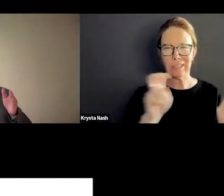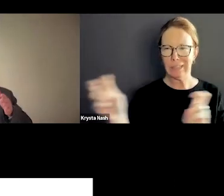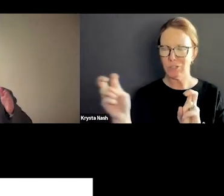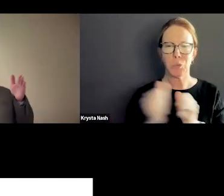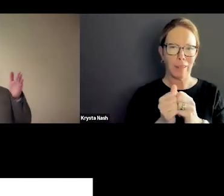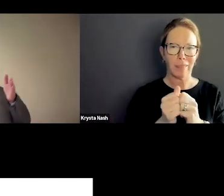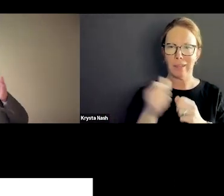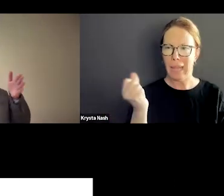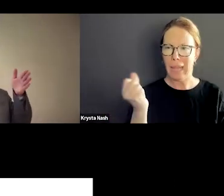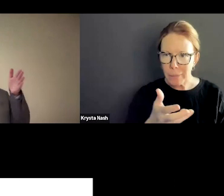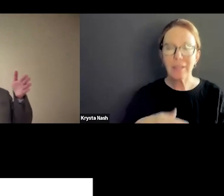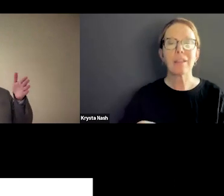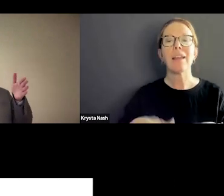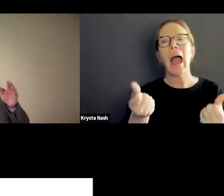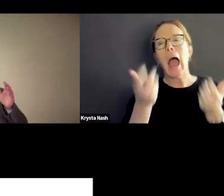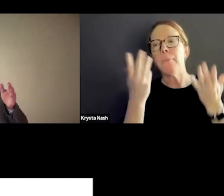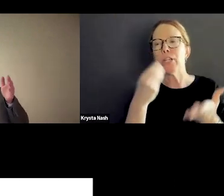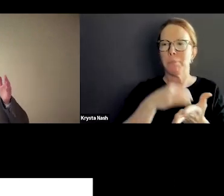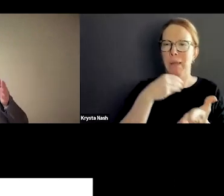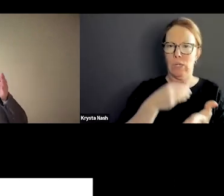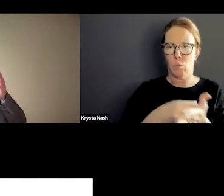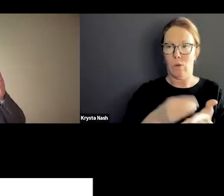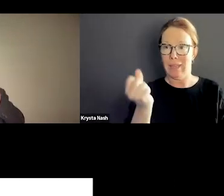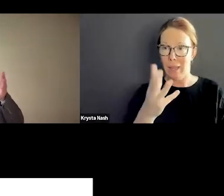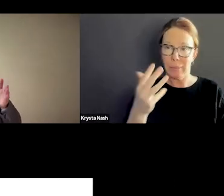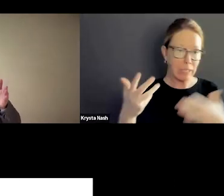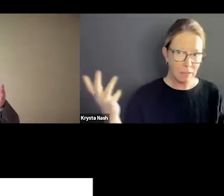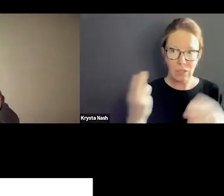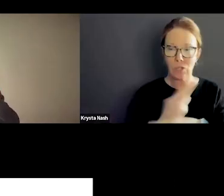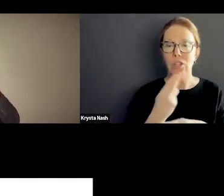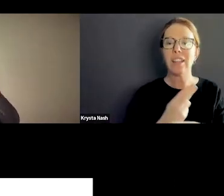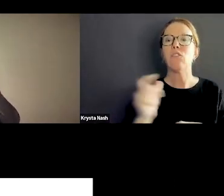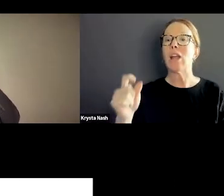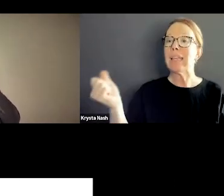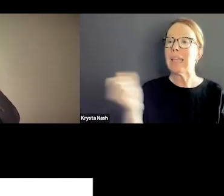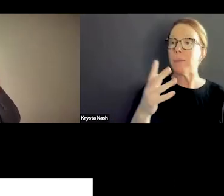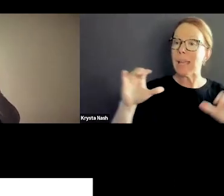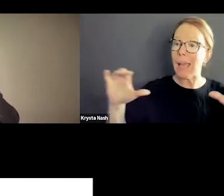is how much money were they gambling with? Because in a and a gambling activity like, traditional slot